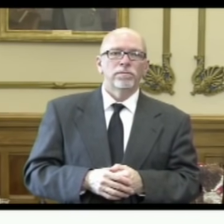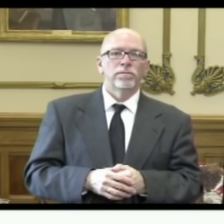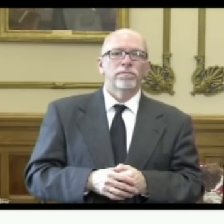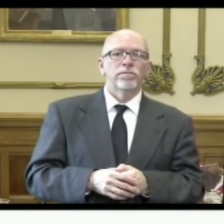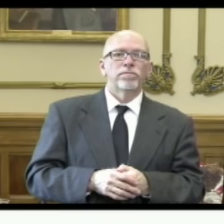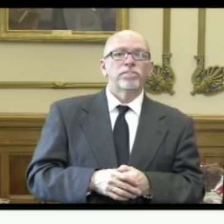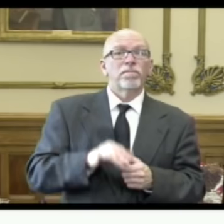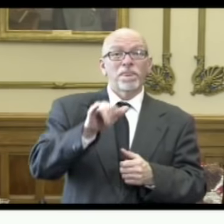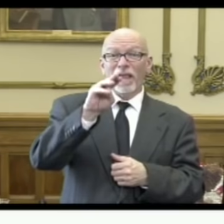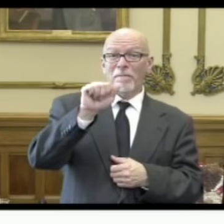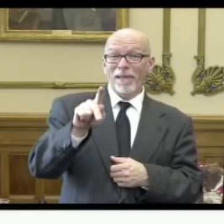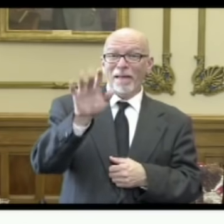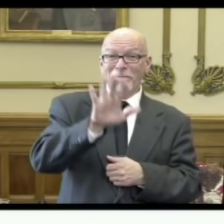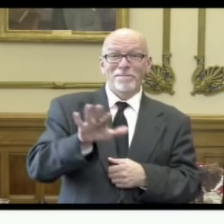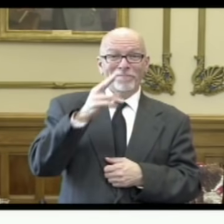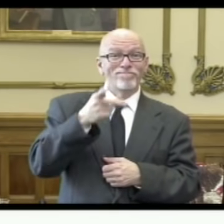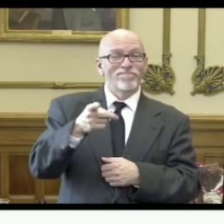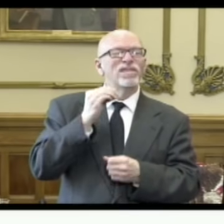6,600 HOOSIERS CAN BE TESTED